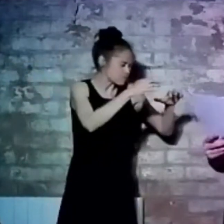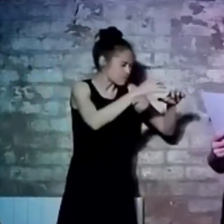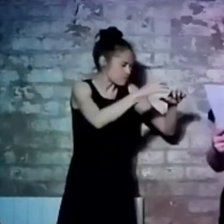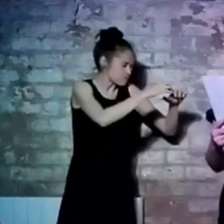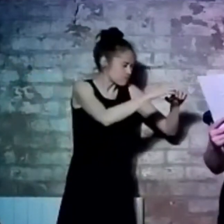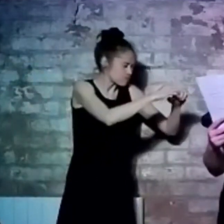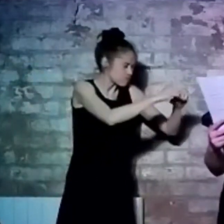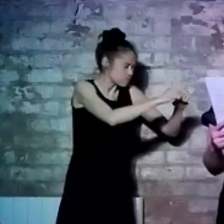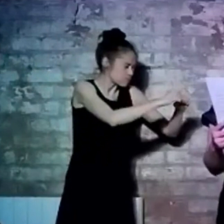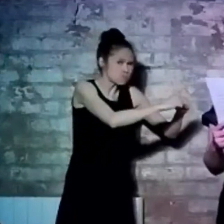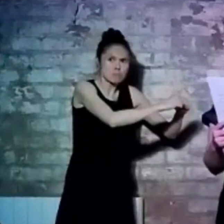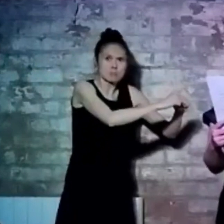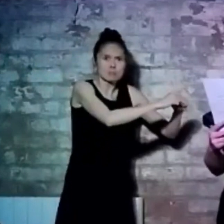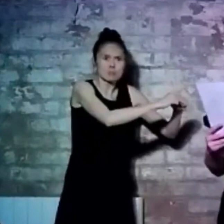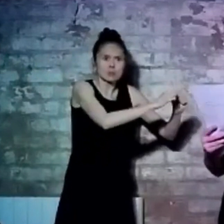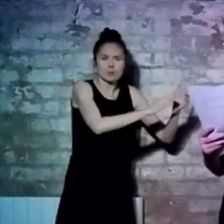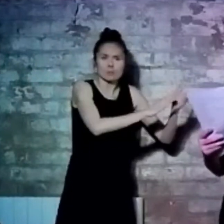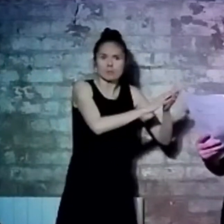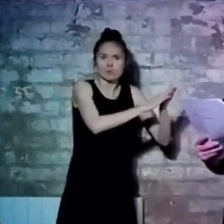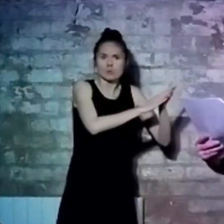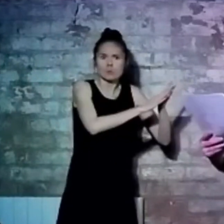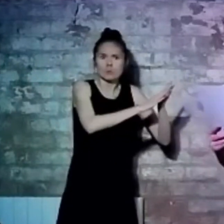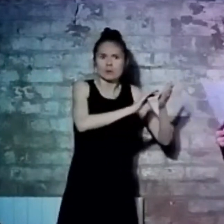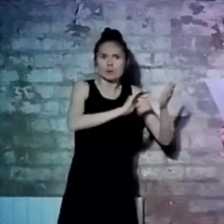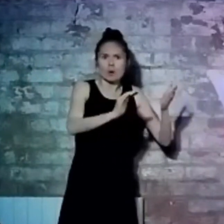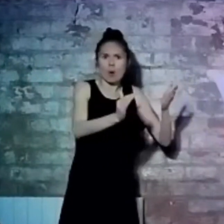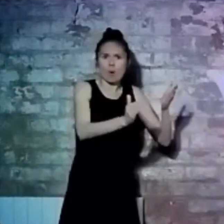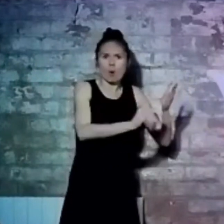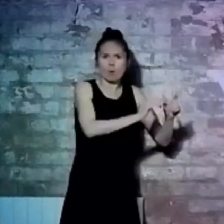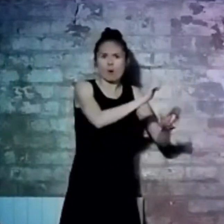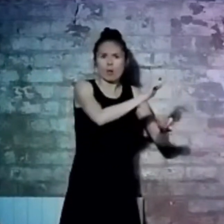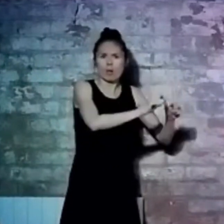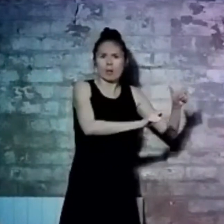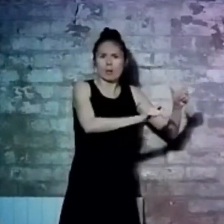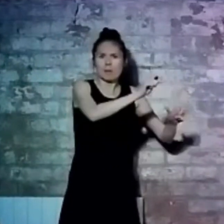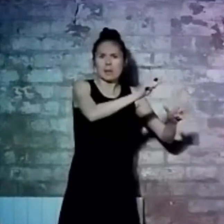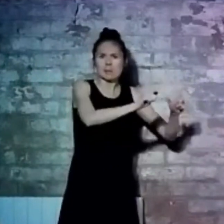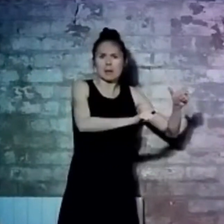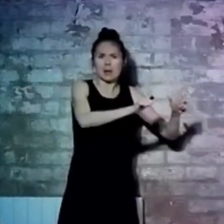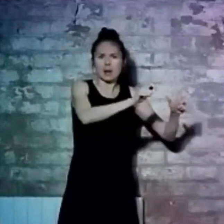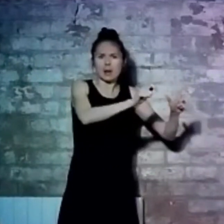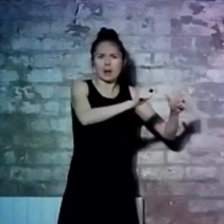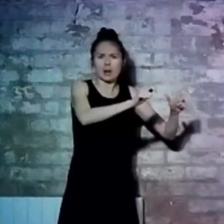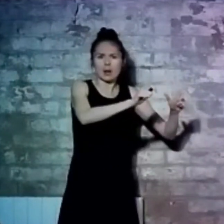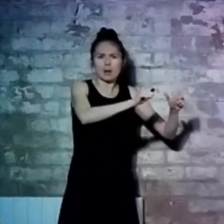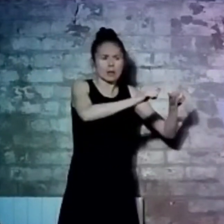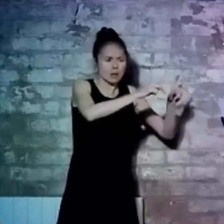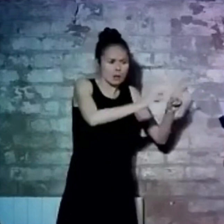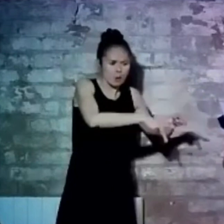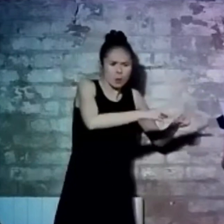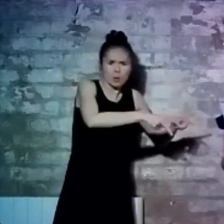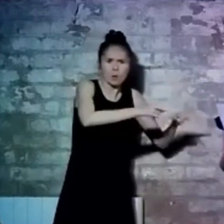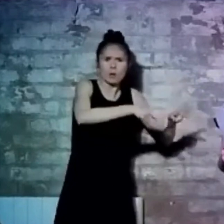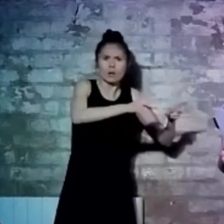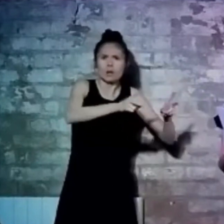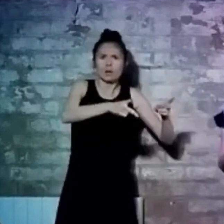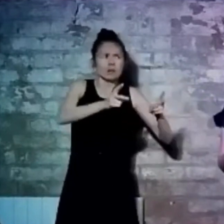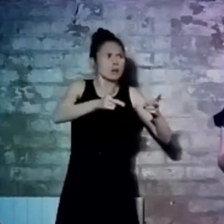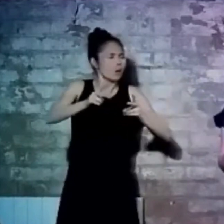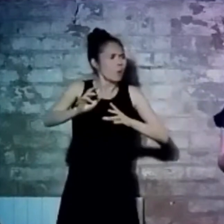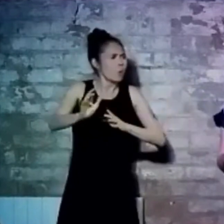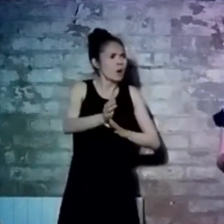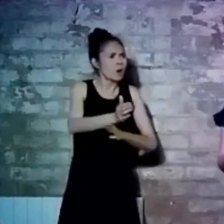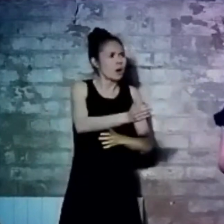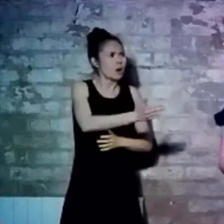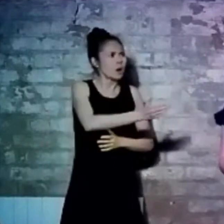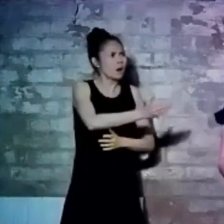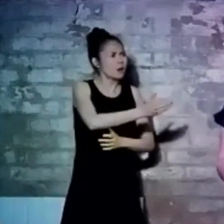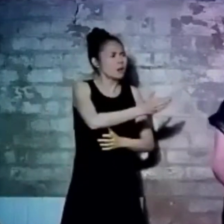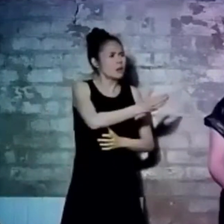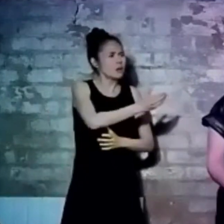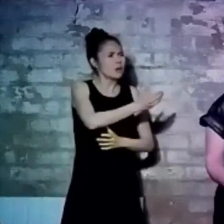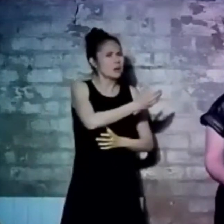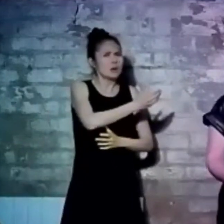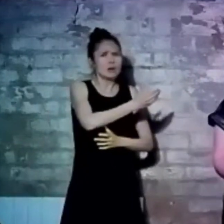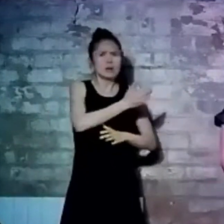that multitude; each weary and intentioned soul will be dashed. All, my family.